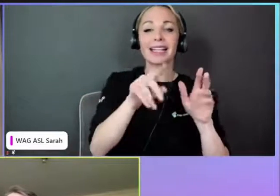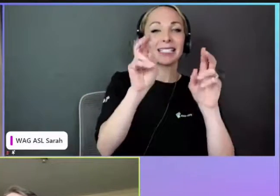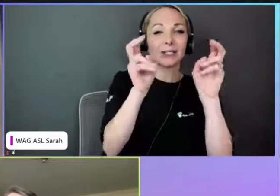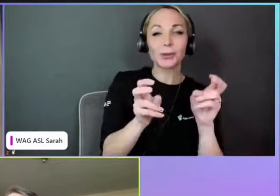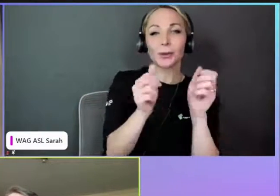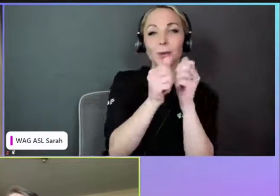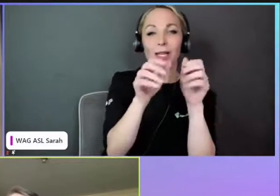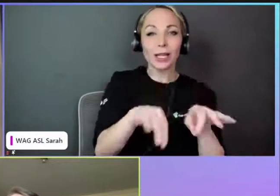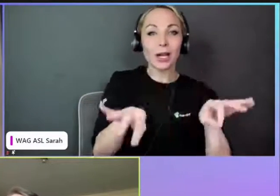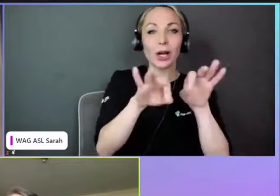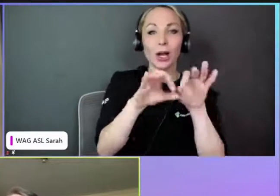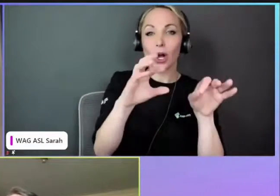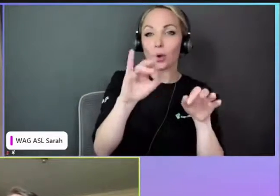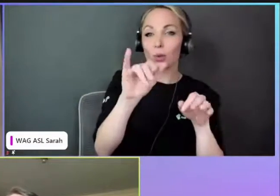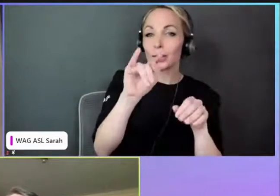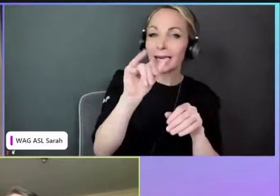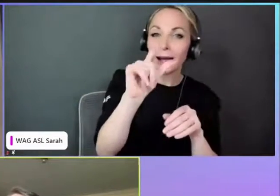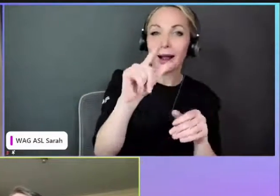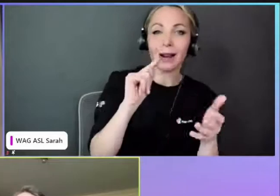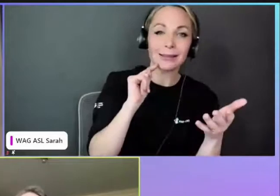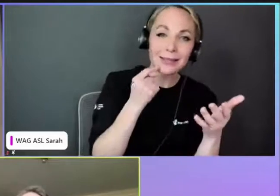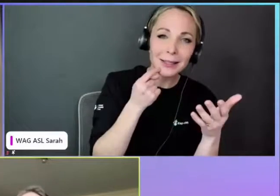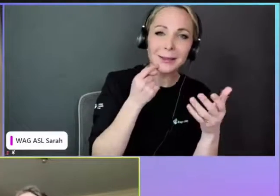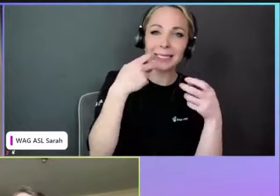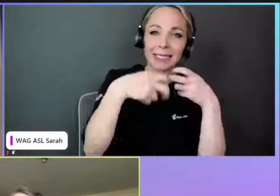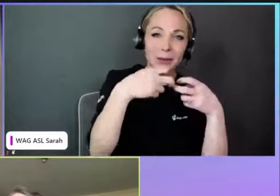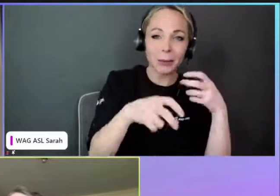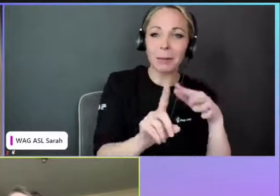that will not block commits from being included?" And Dylan just got to it.